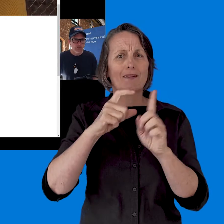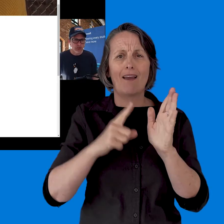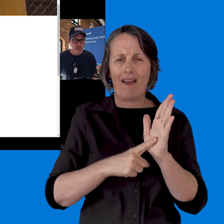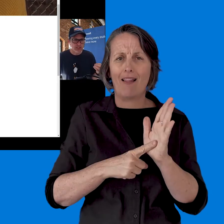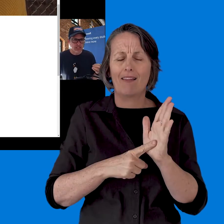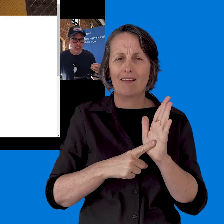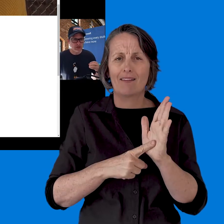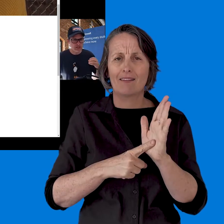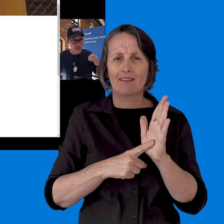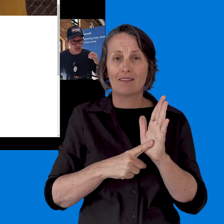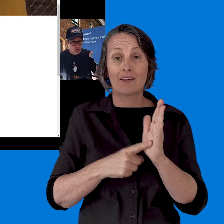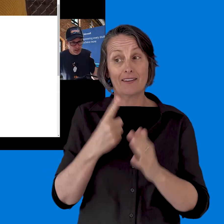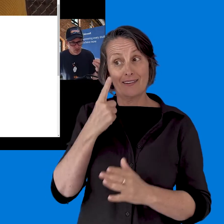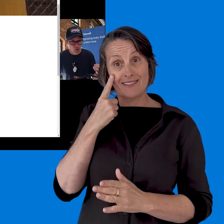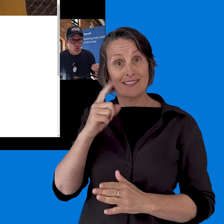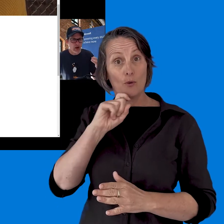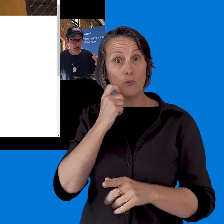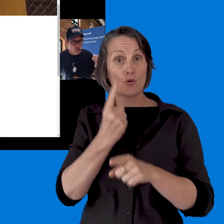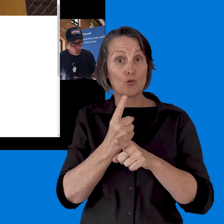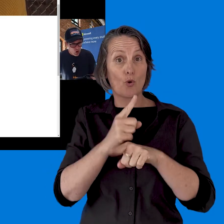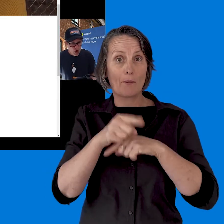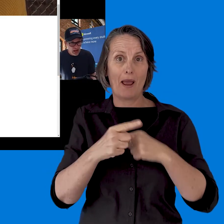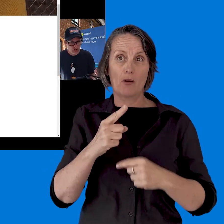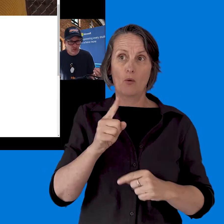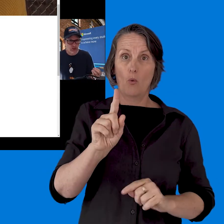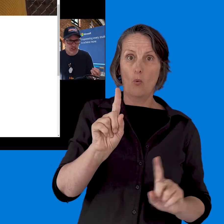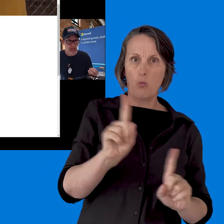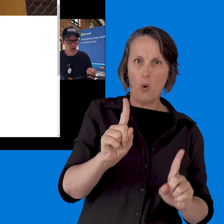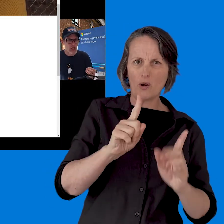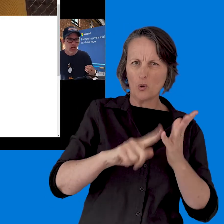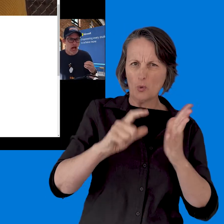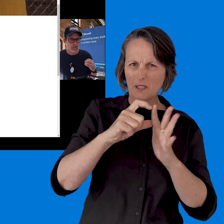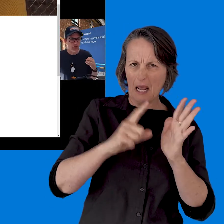But you can see here it's going to talk about the what and the why the UDL,